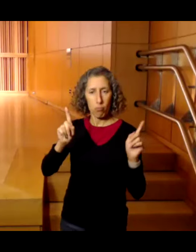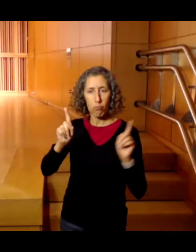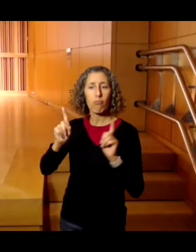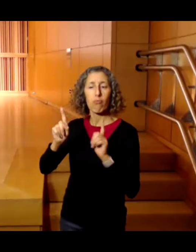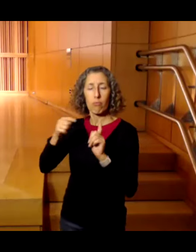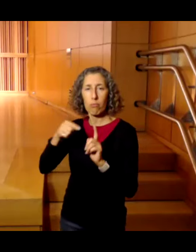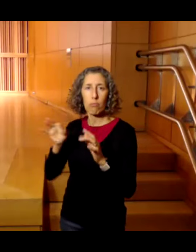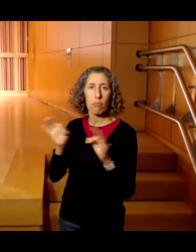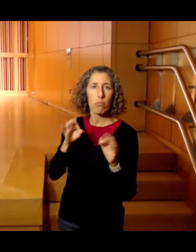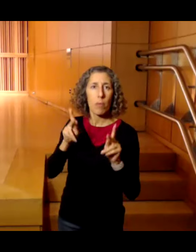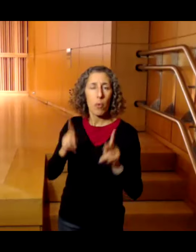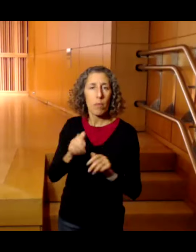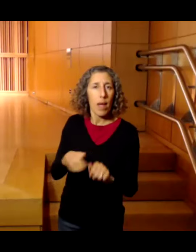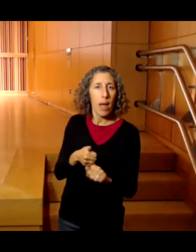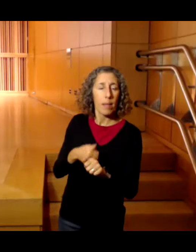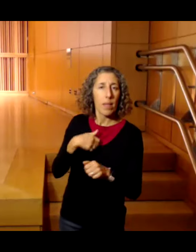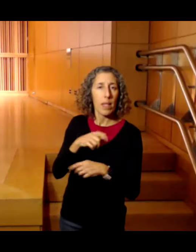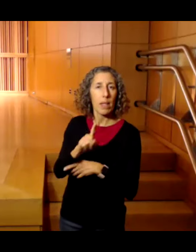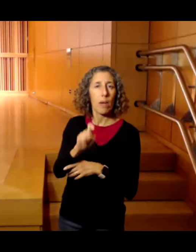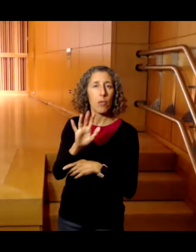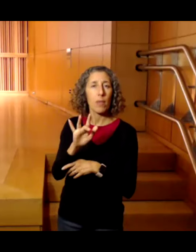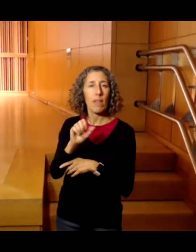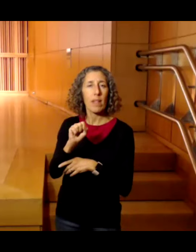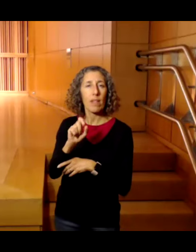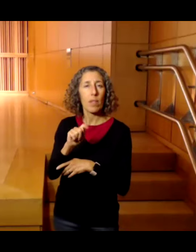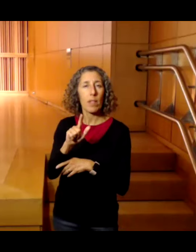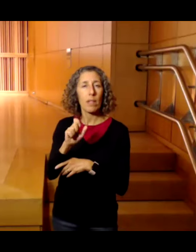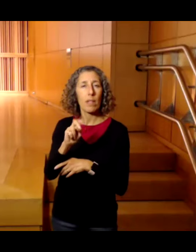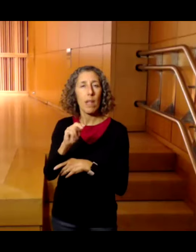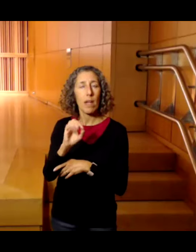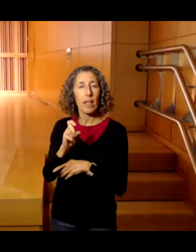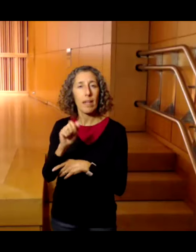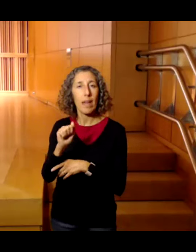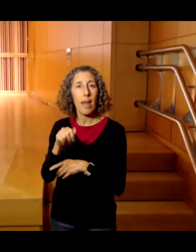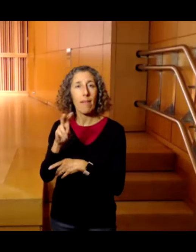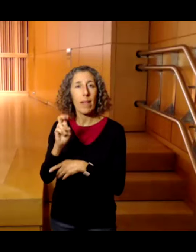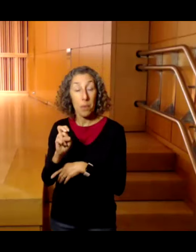Nearby, the Church of Mother Horn. who went upon meeting James years before, had asked brightly.